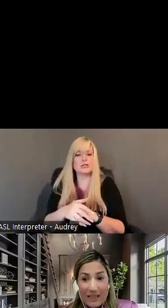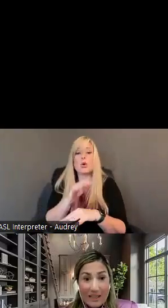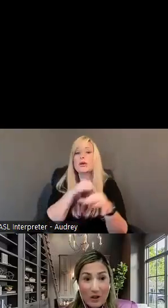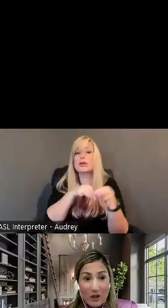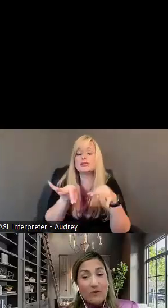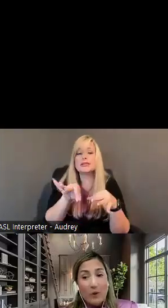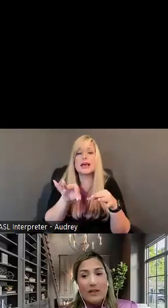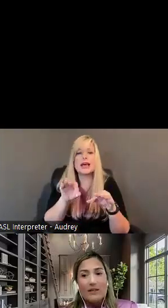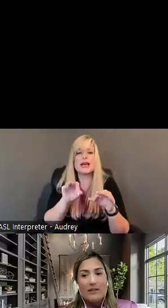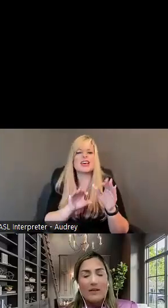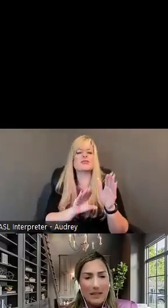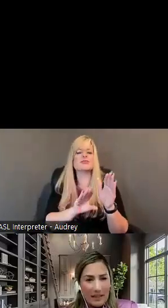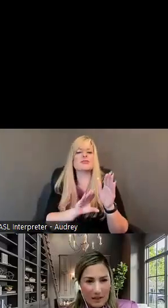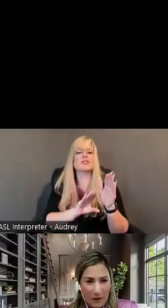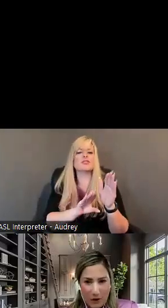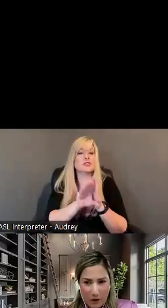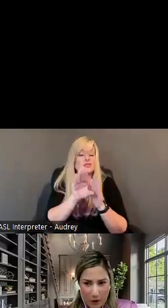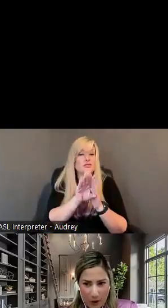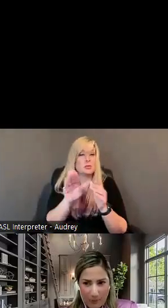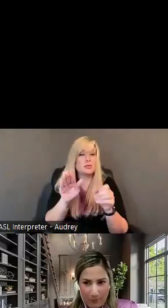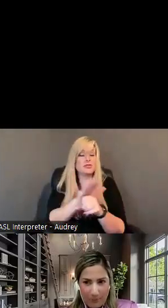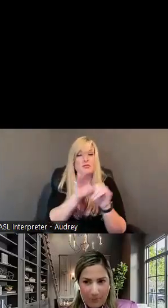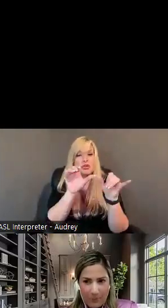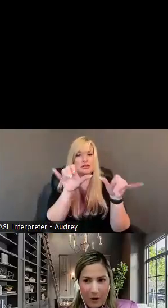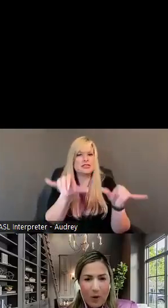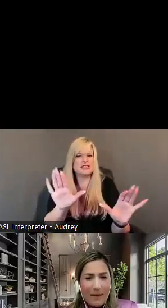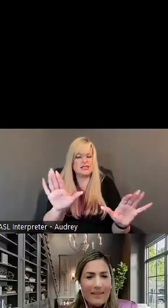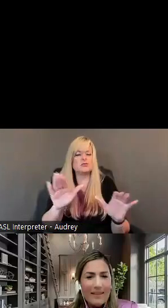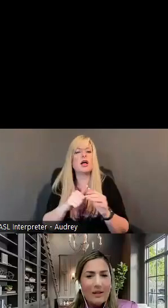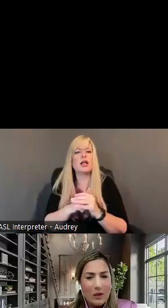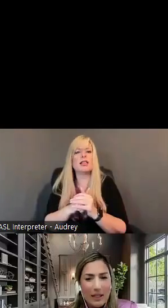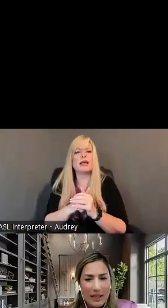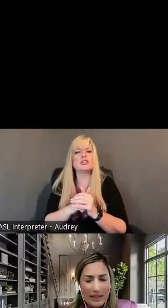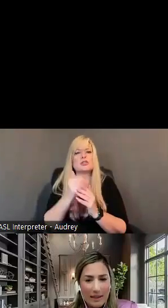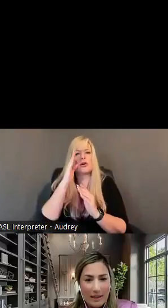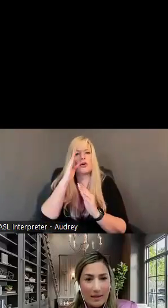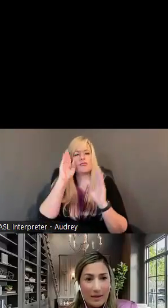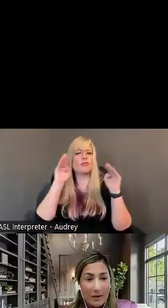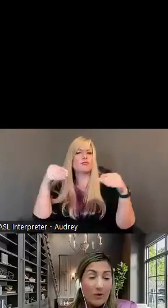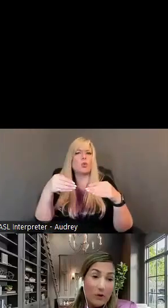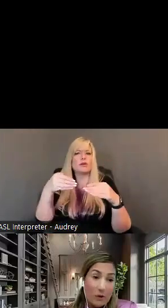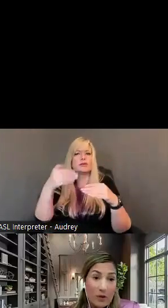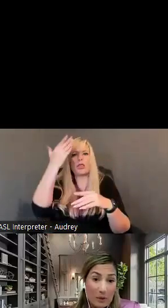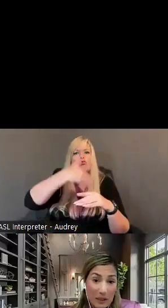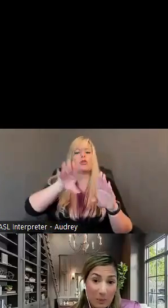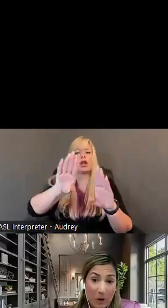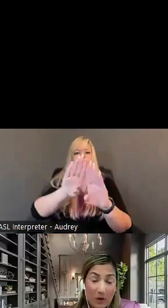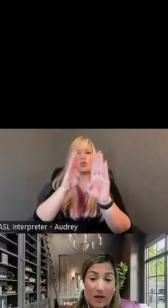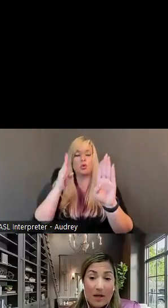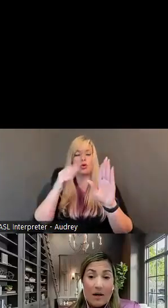let's just focus on getting to the front door. What might that look like for most people,